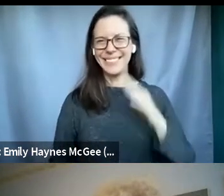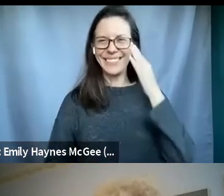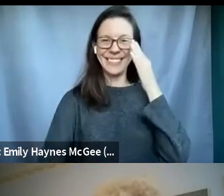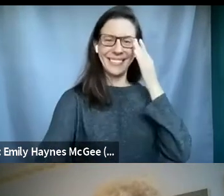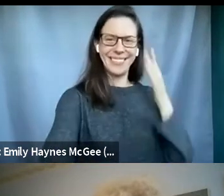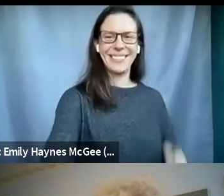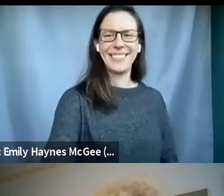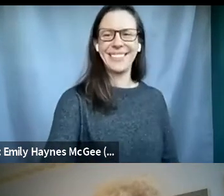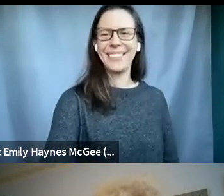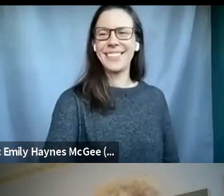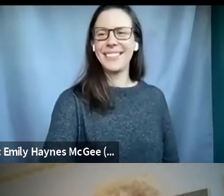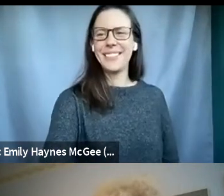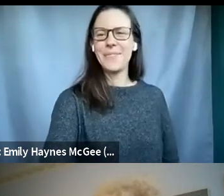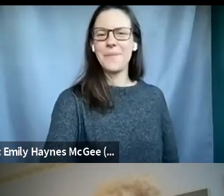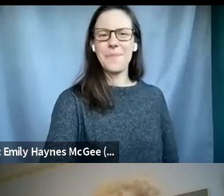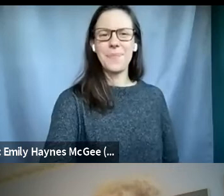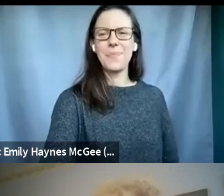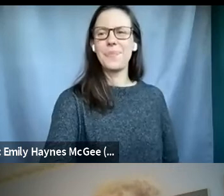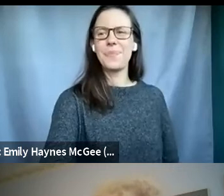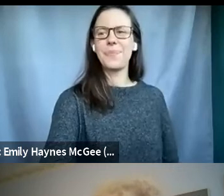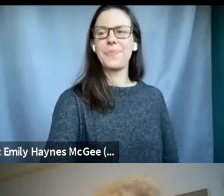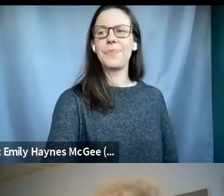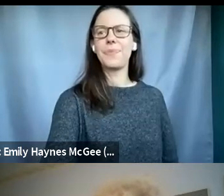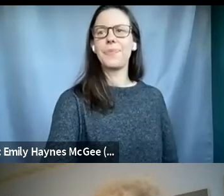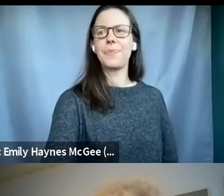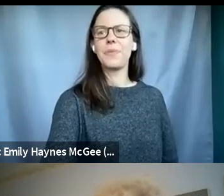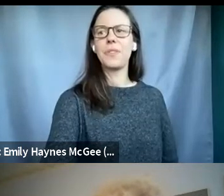Okay. So this is our website.